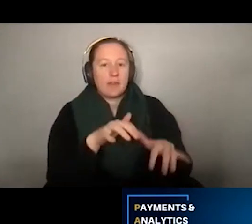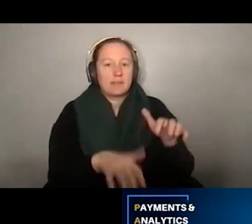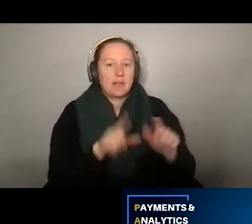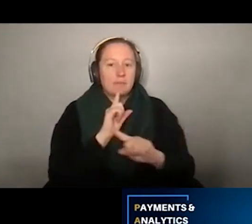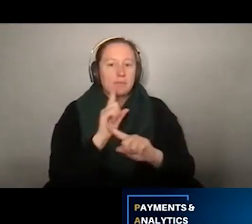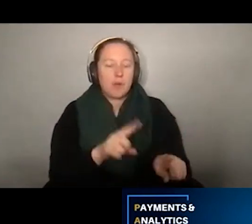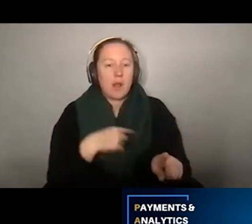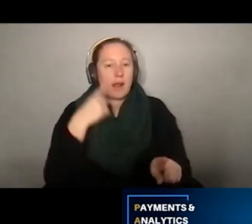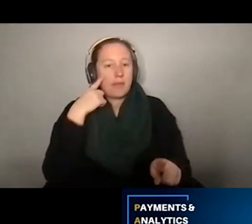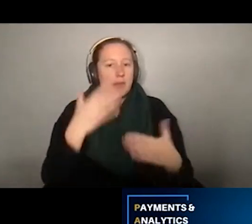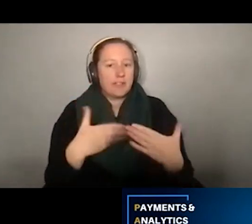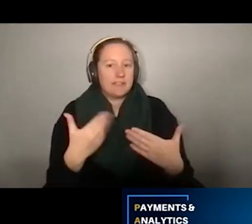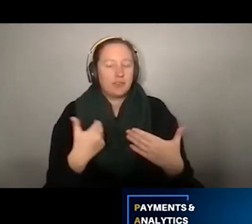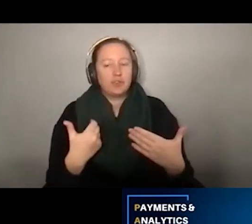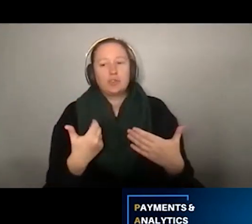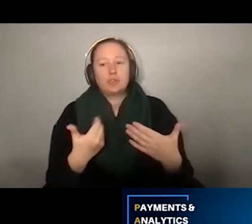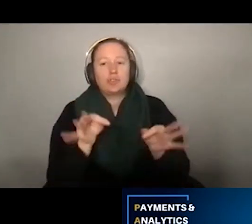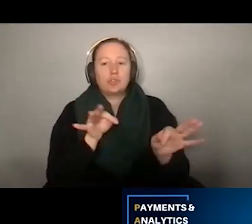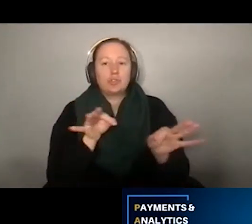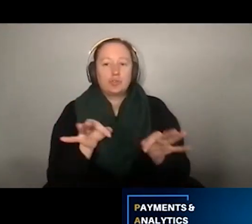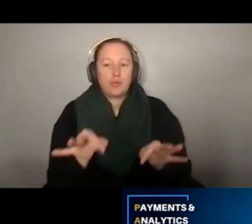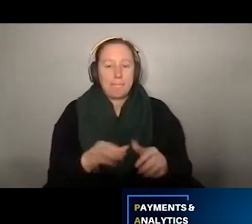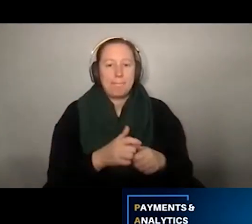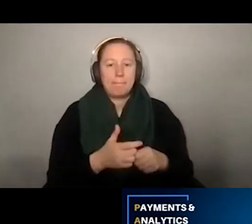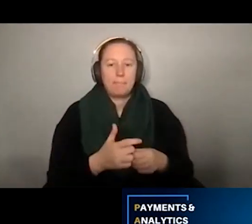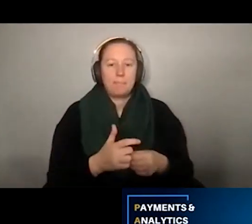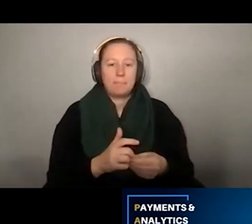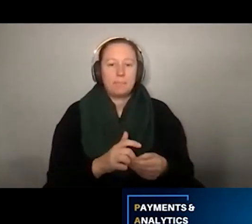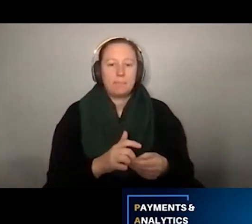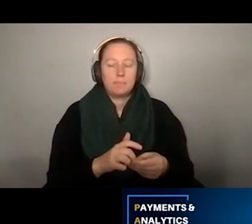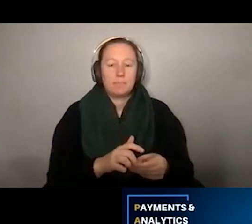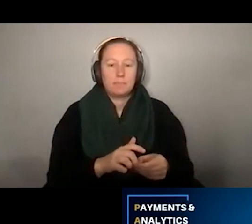I thought we could just try to describe it. If my description is insufficient,